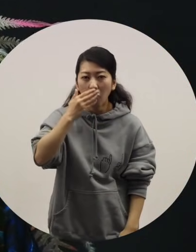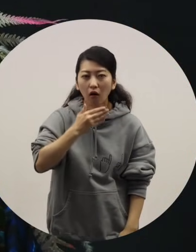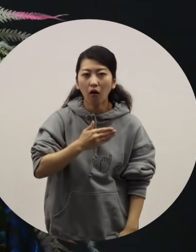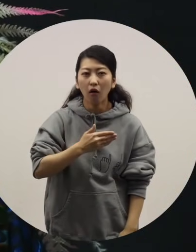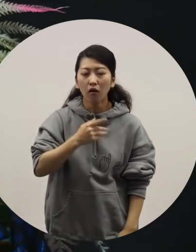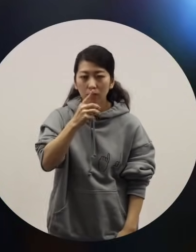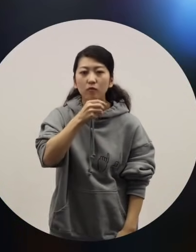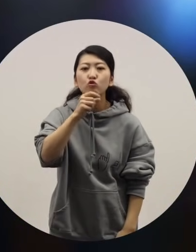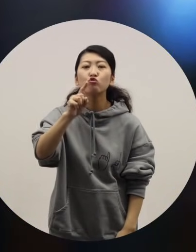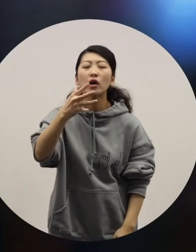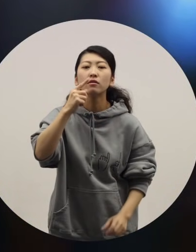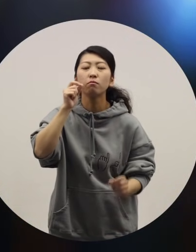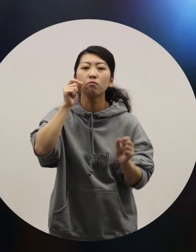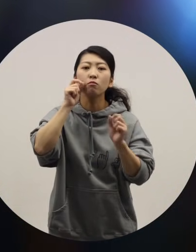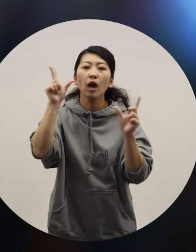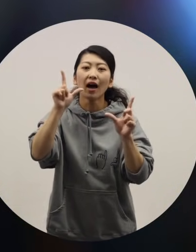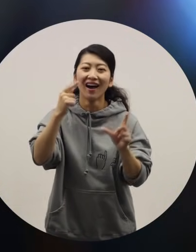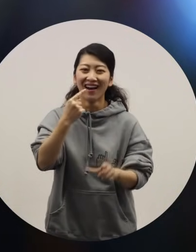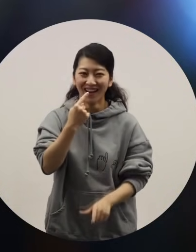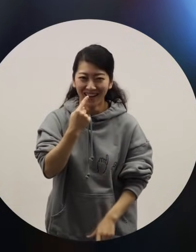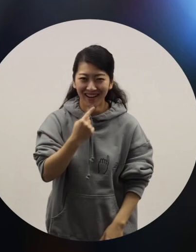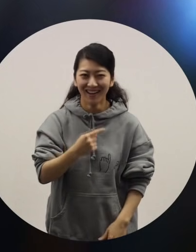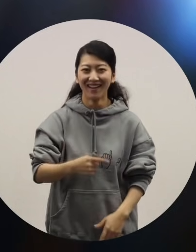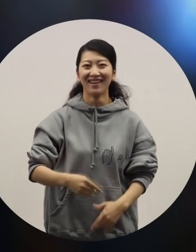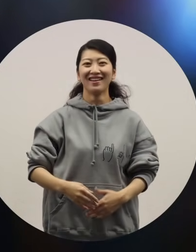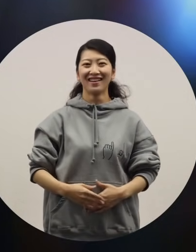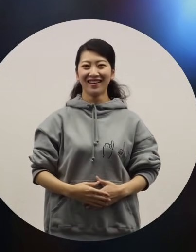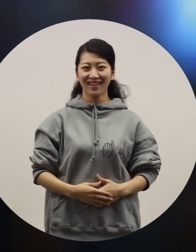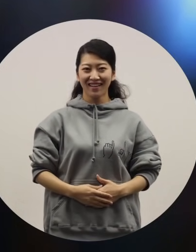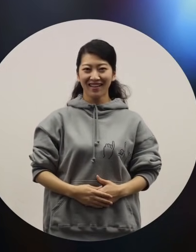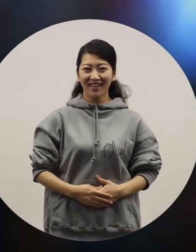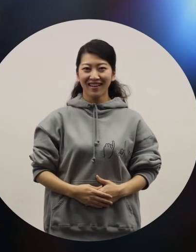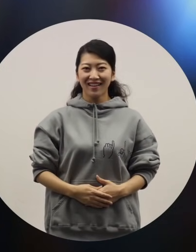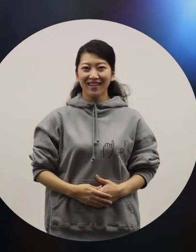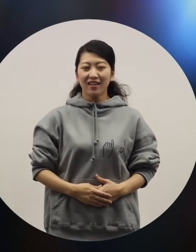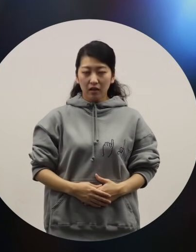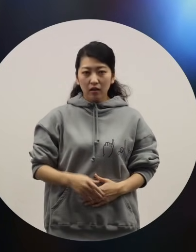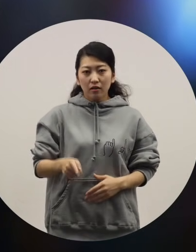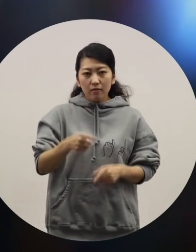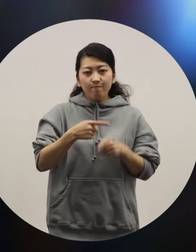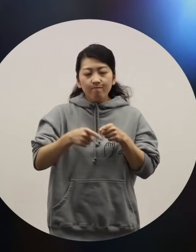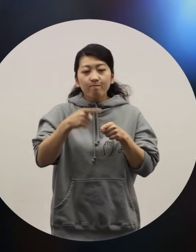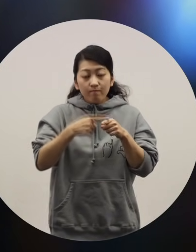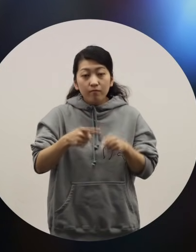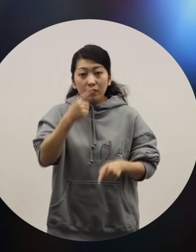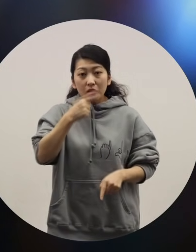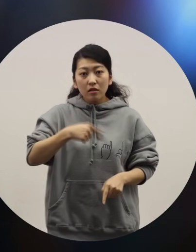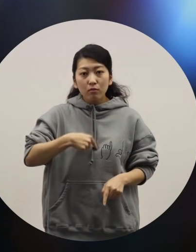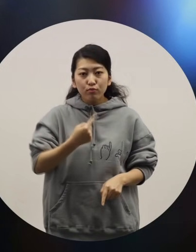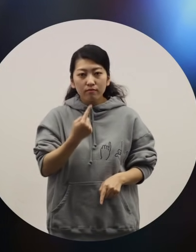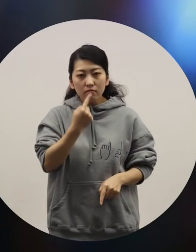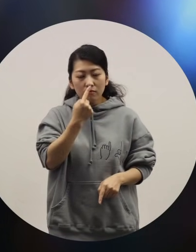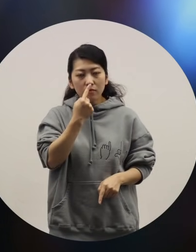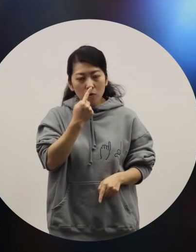I knew that at 18 years old. I tried various styles here and there.